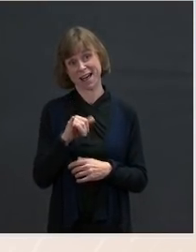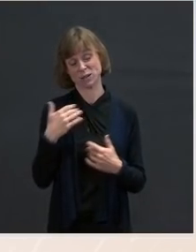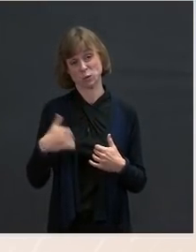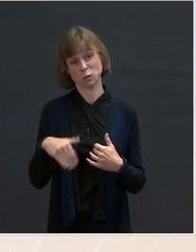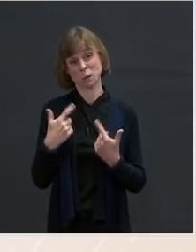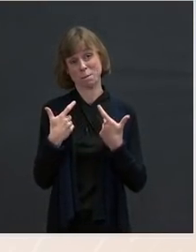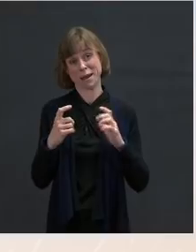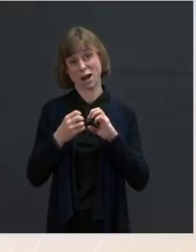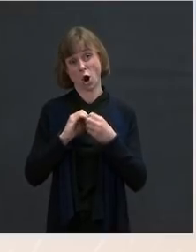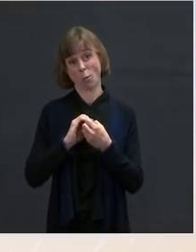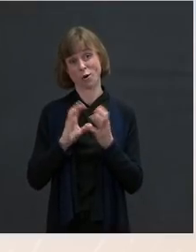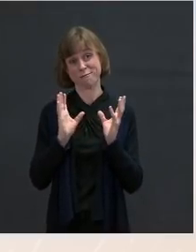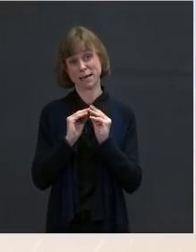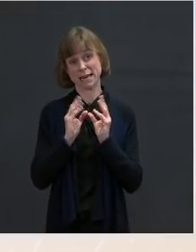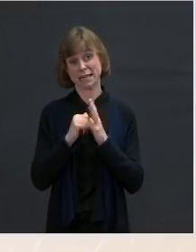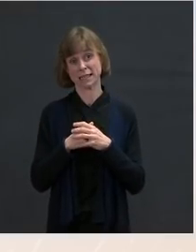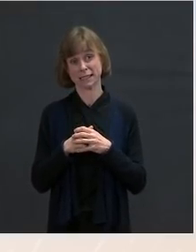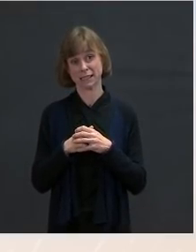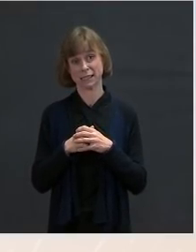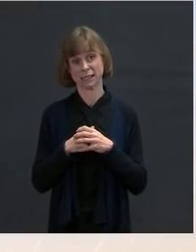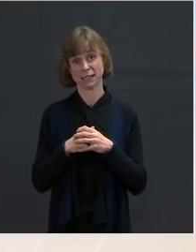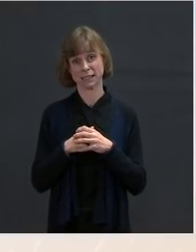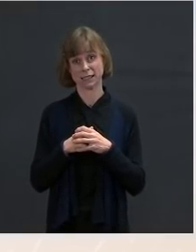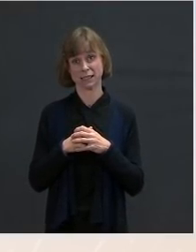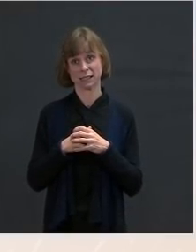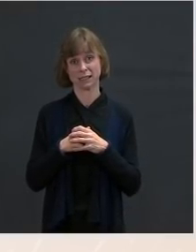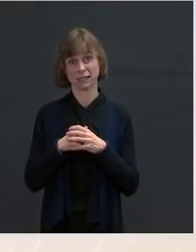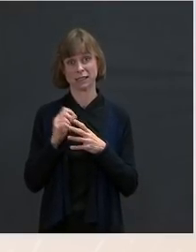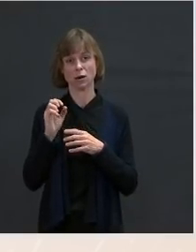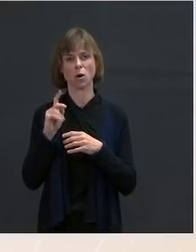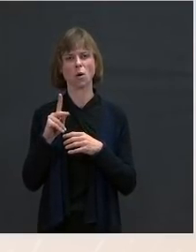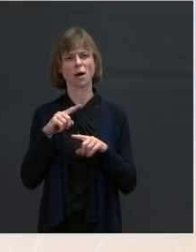The Press: But if you -- okay. Point taken. But if you look at how controversial her nomination